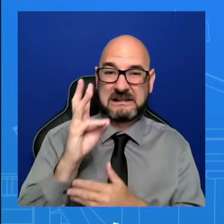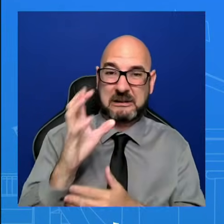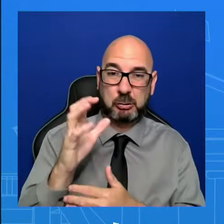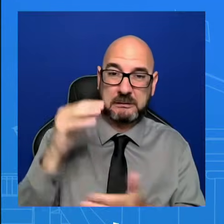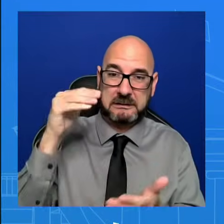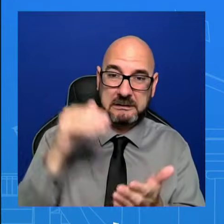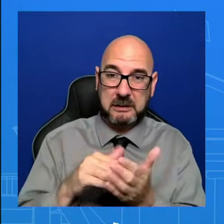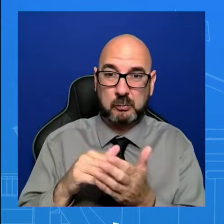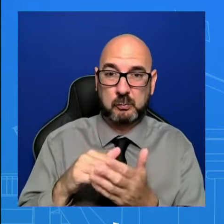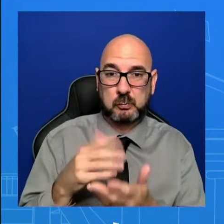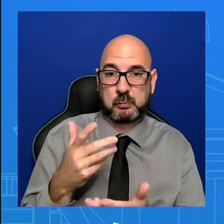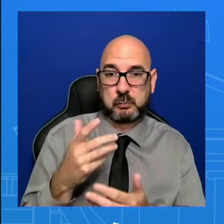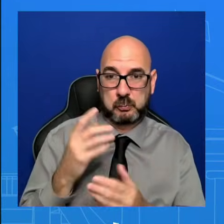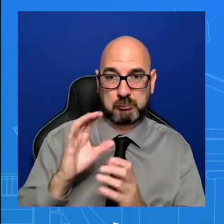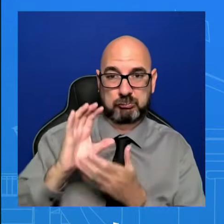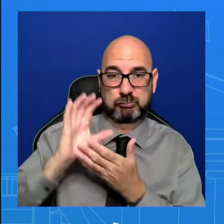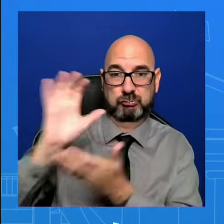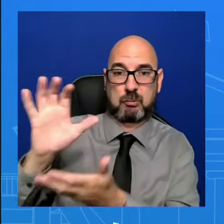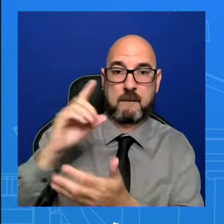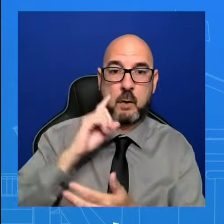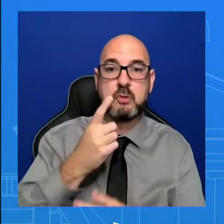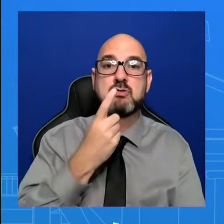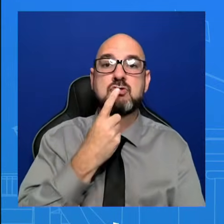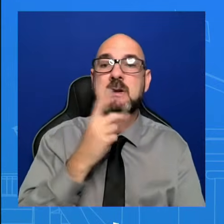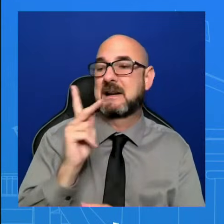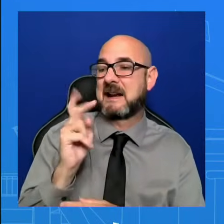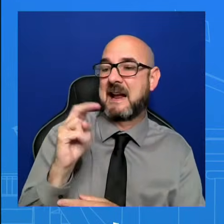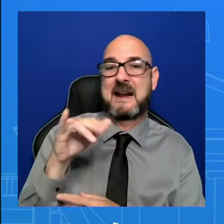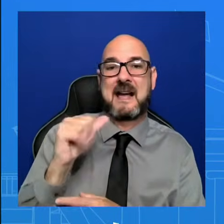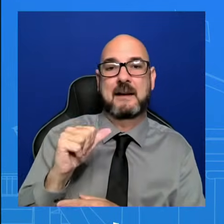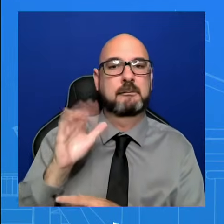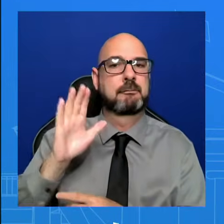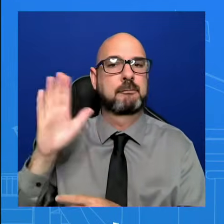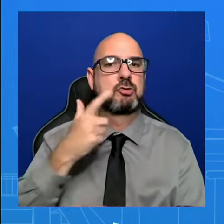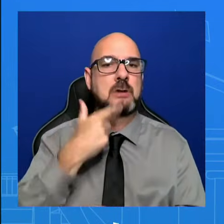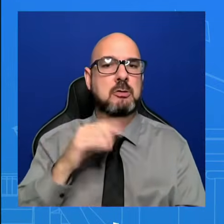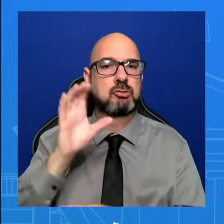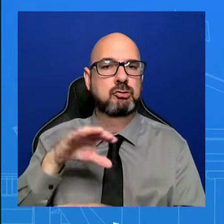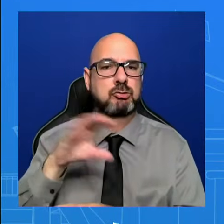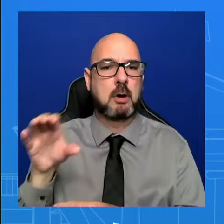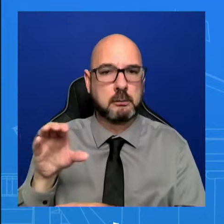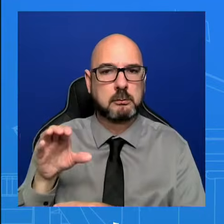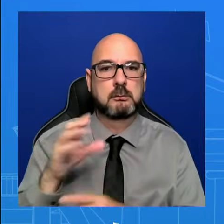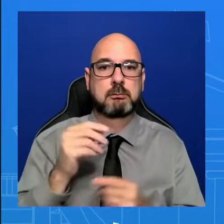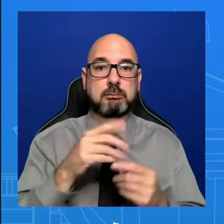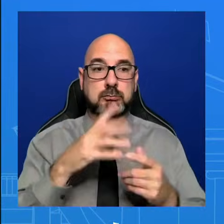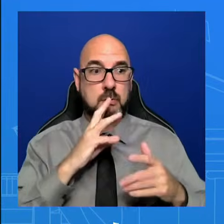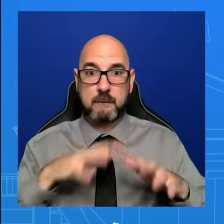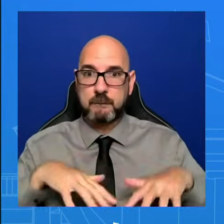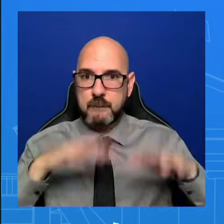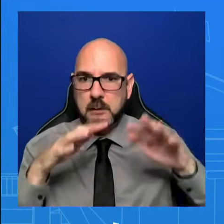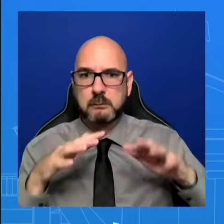the Government of Kenya's lead responder for emergency flood response. That's in addition to more than $40 million